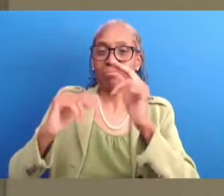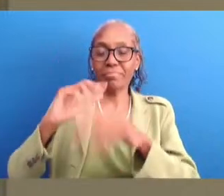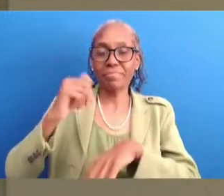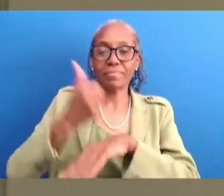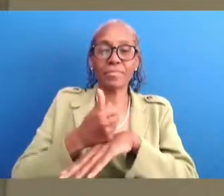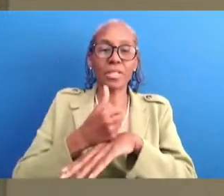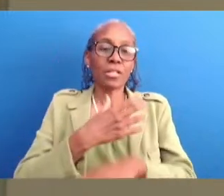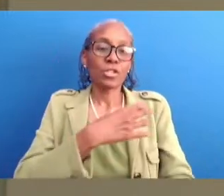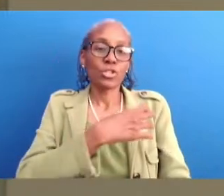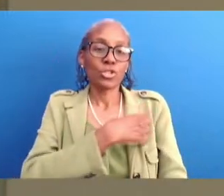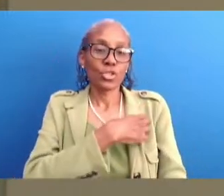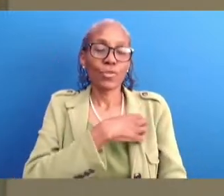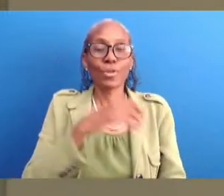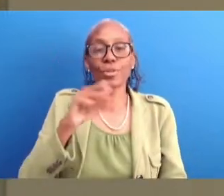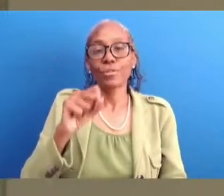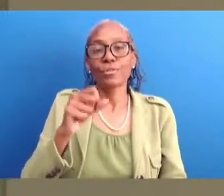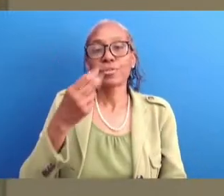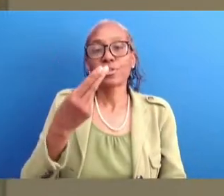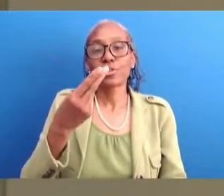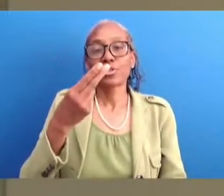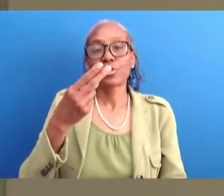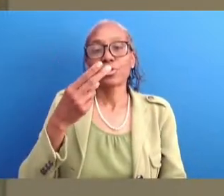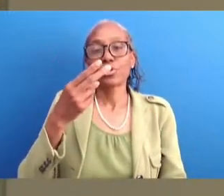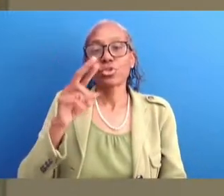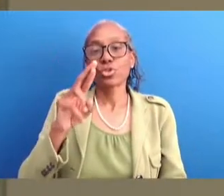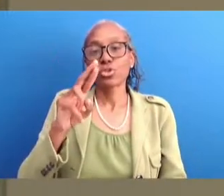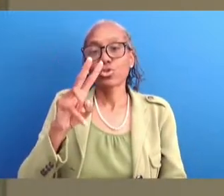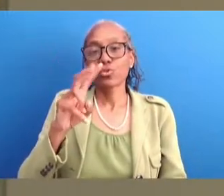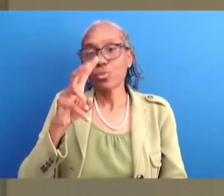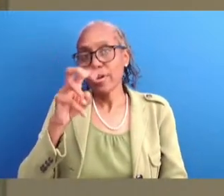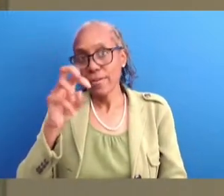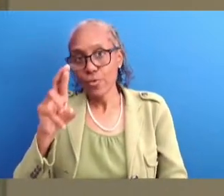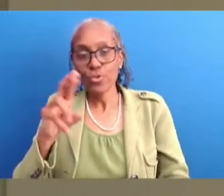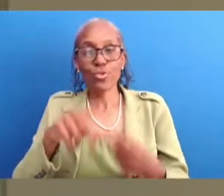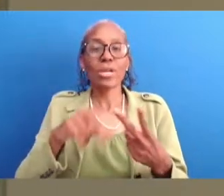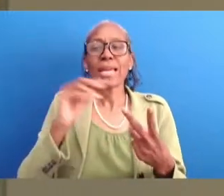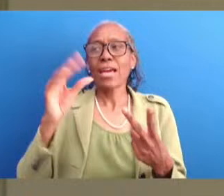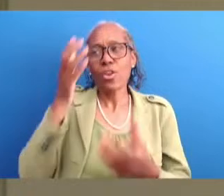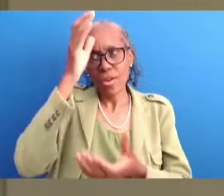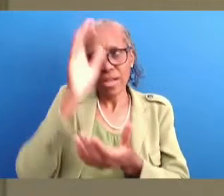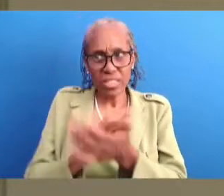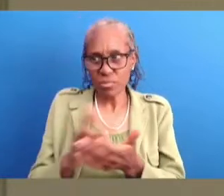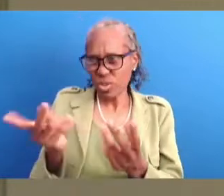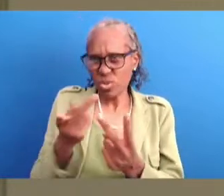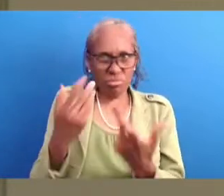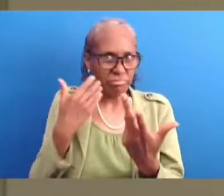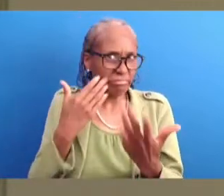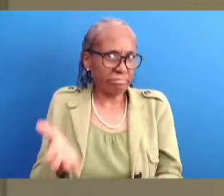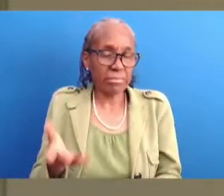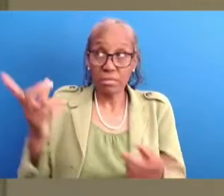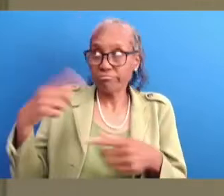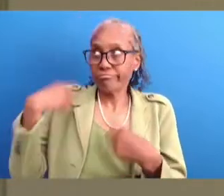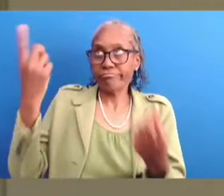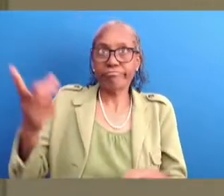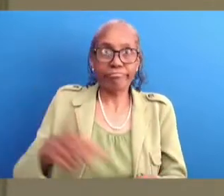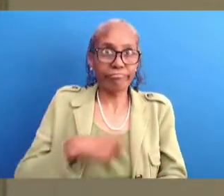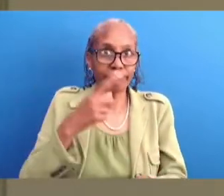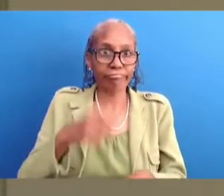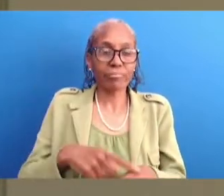TODDLERS. WE WENT OUT TO THE J.